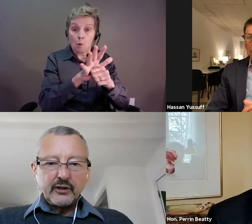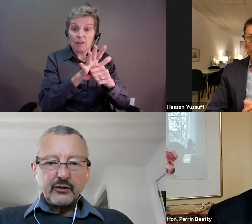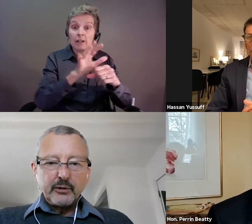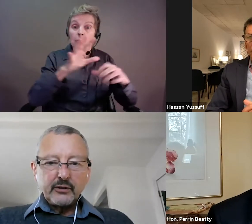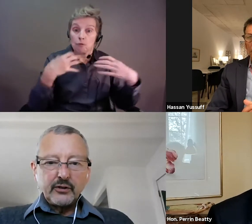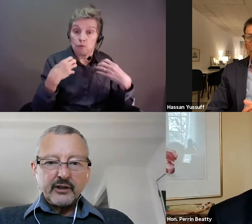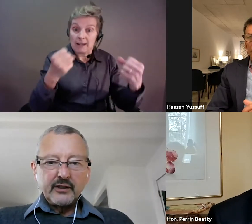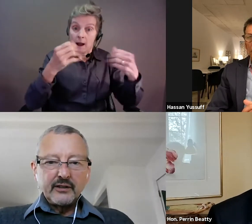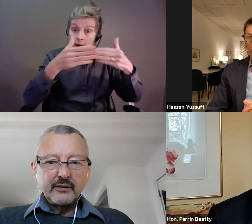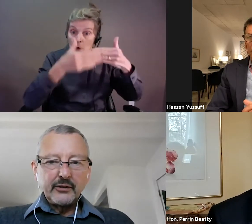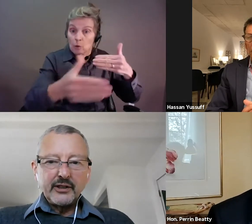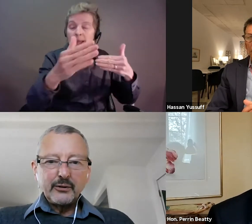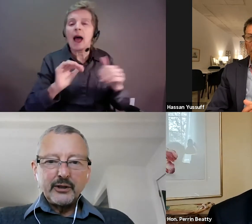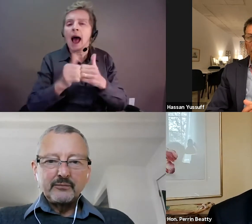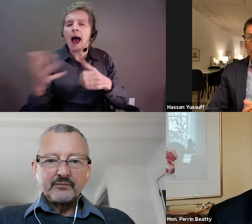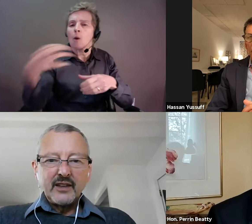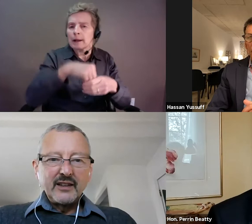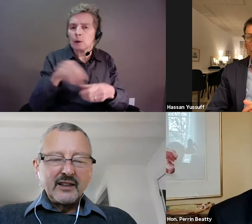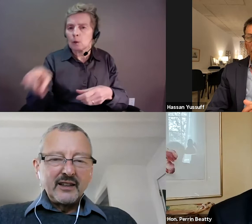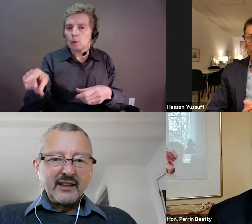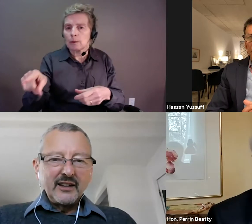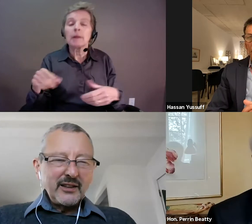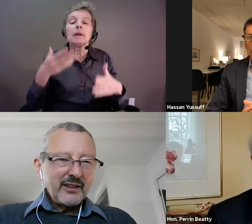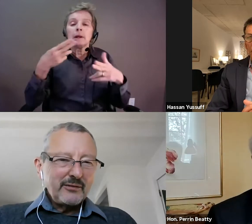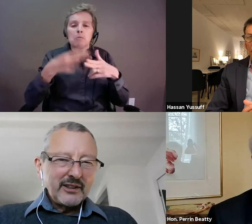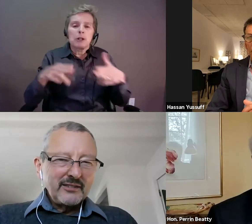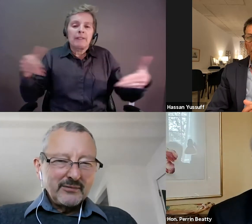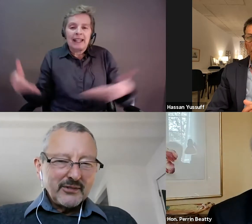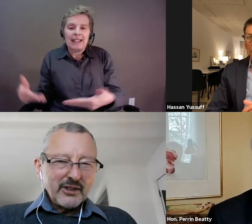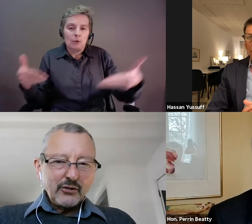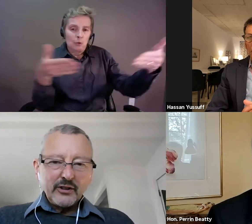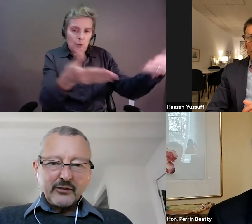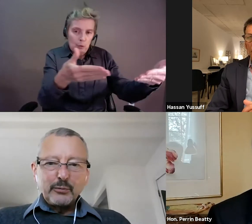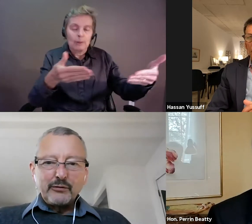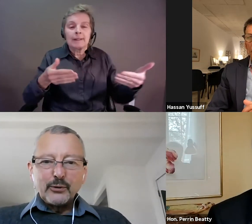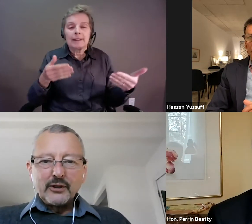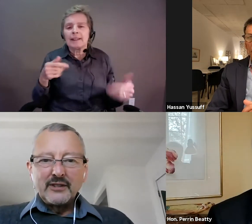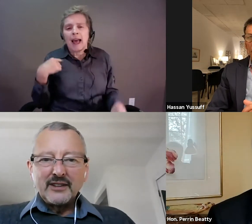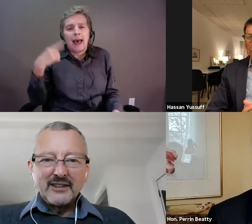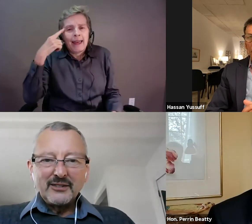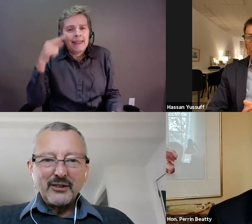our speakers and then they'll take it away. And I think they've done sessions like this before, and